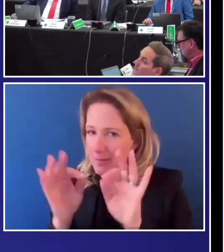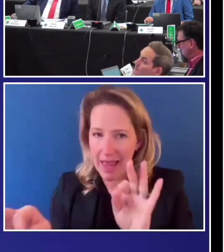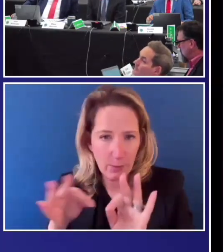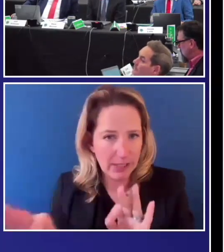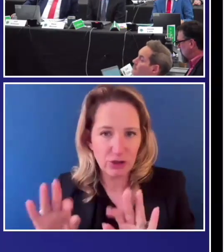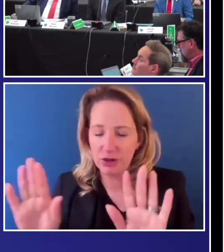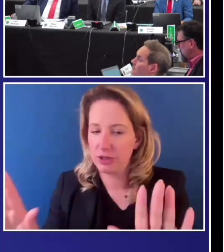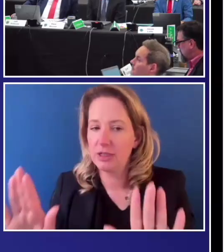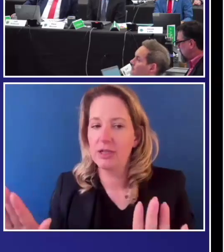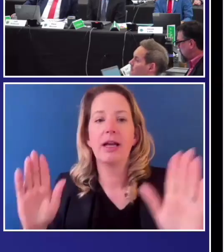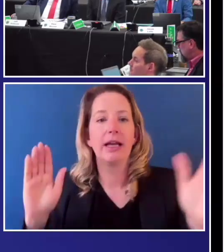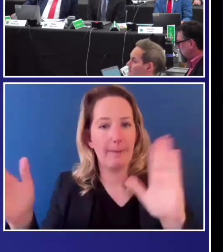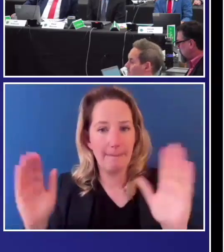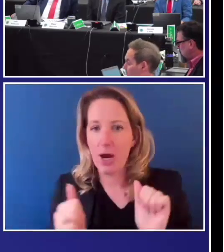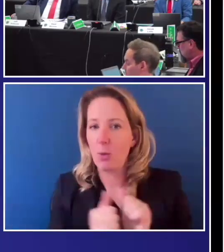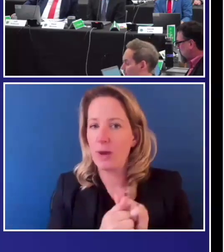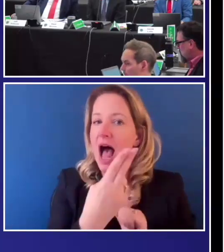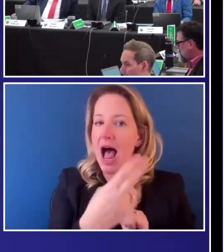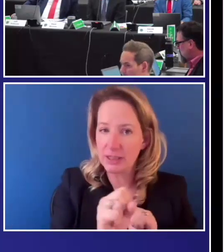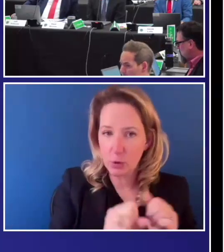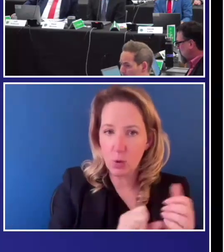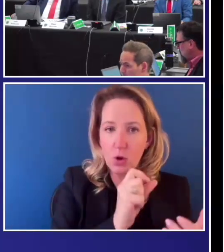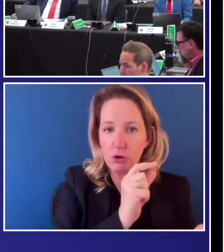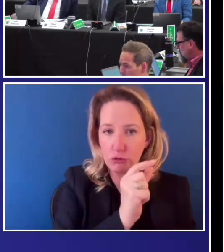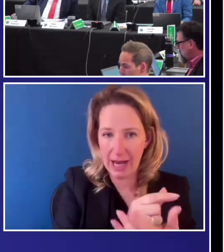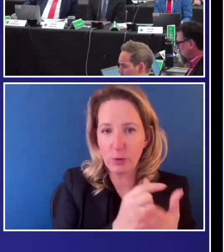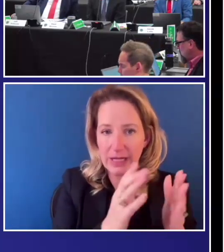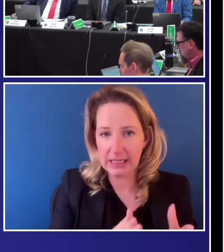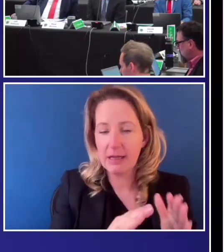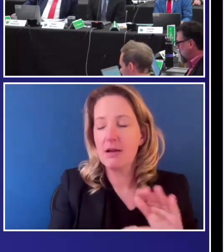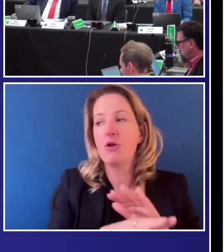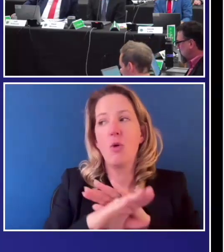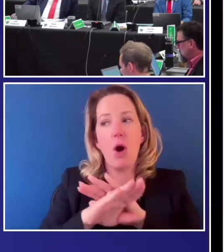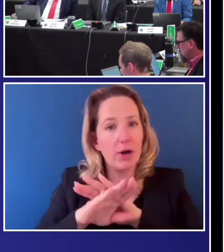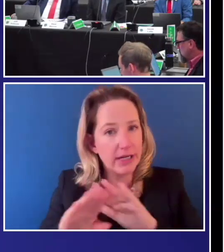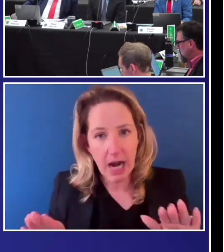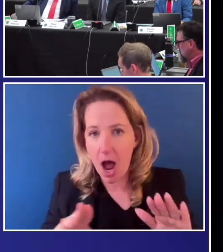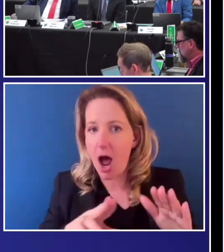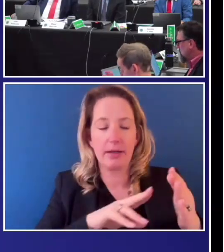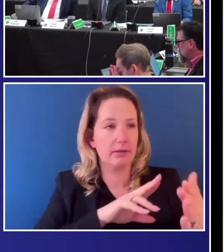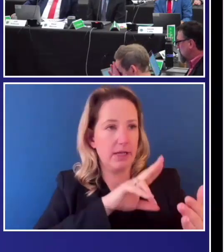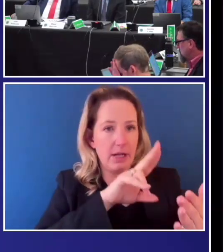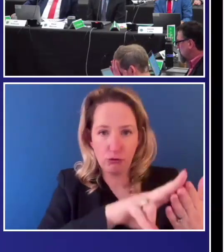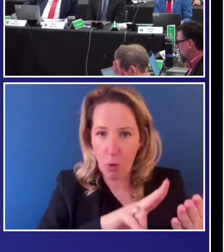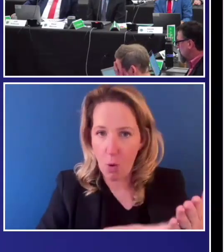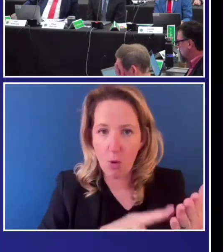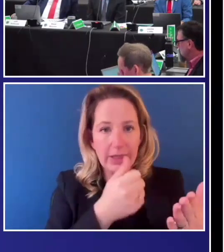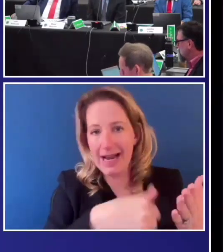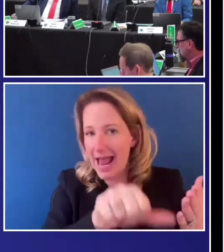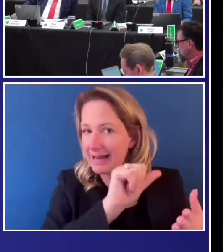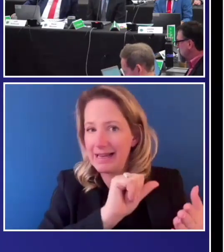high school graduates who are not enrolled at an institution during the year of the associated measured earnings,